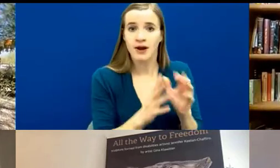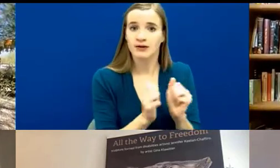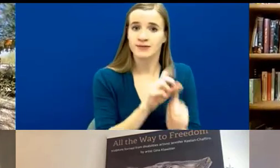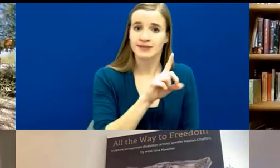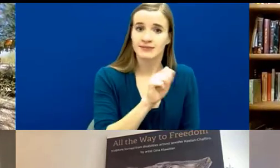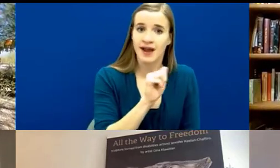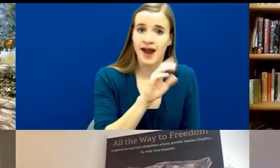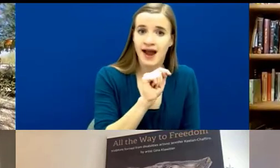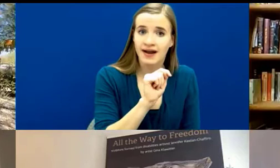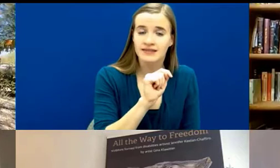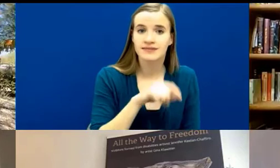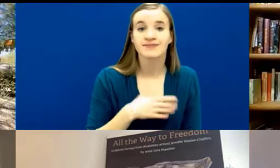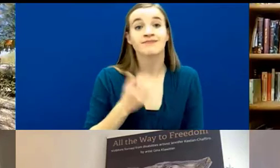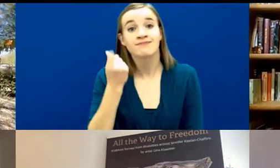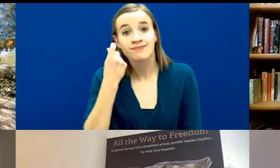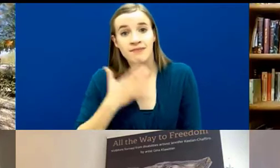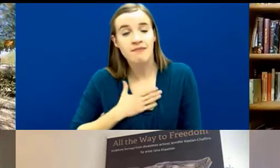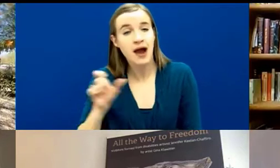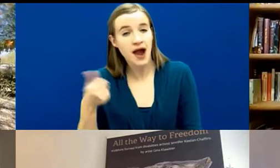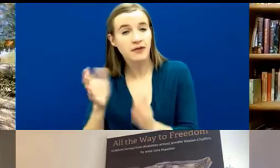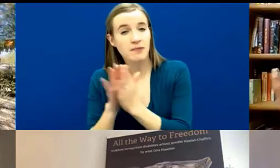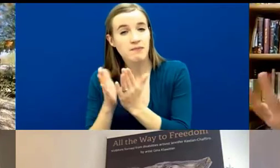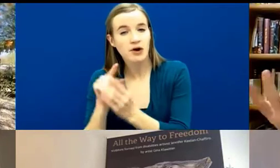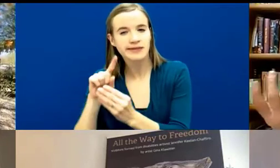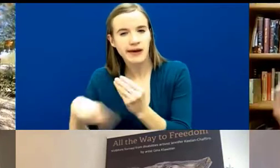before I was born or when I was very small, but I was an adult when the